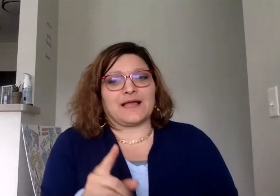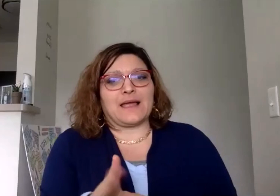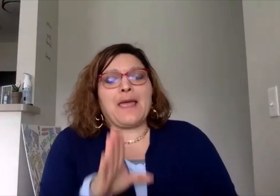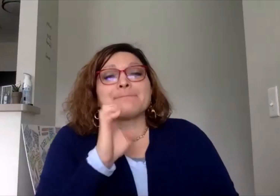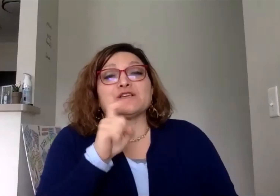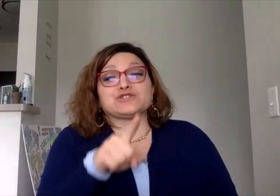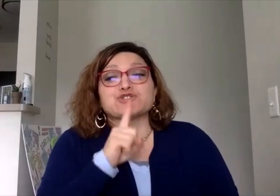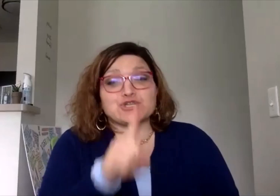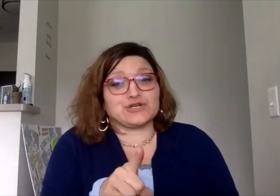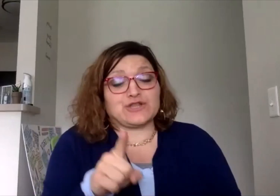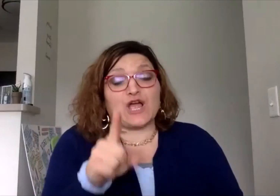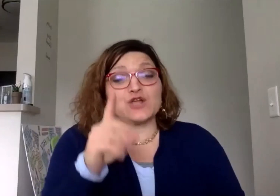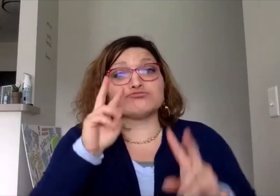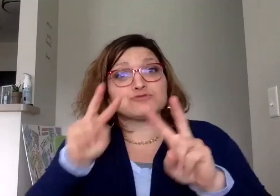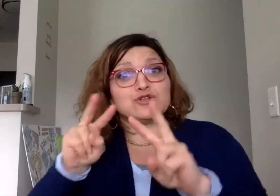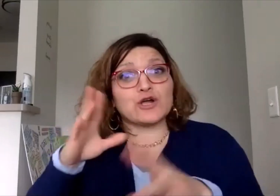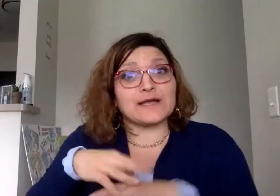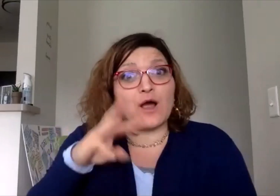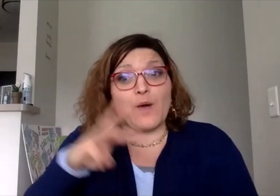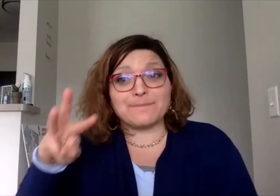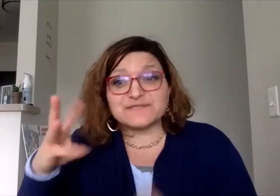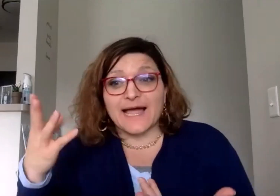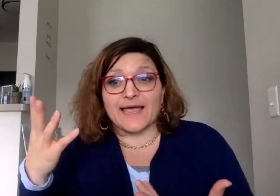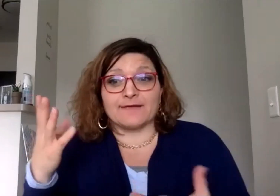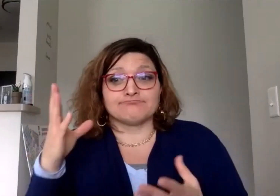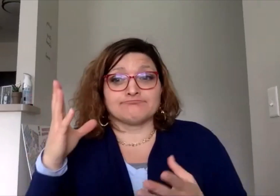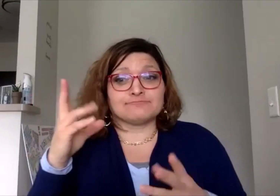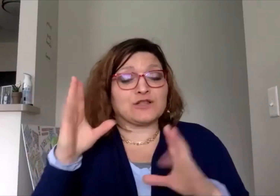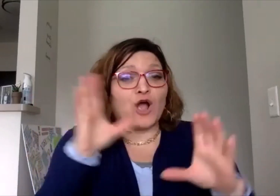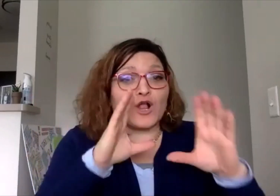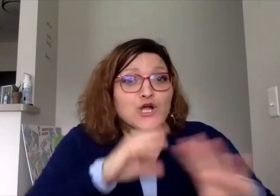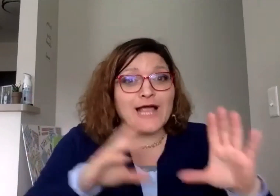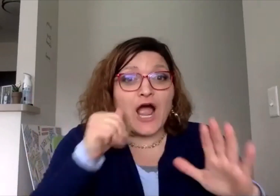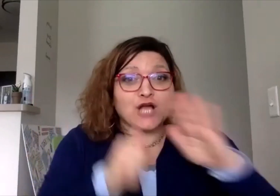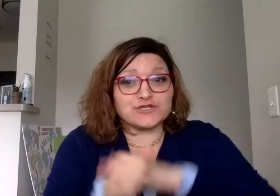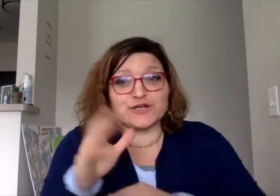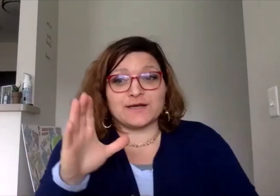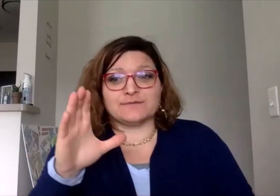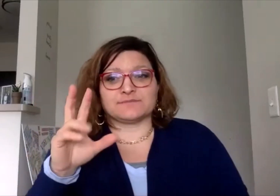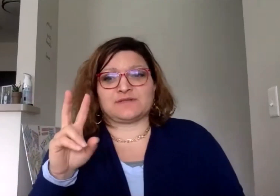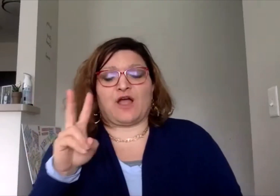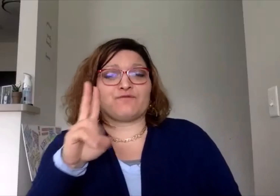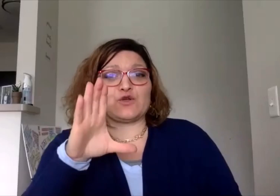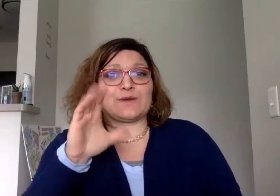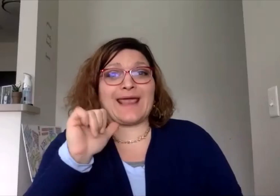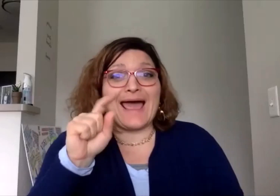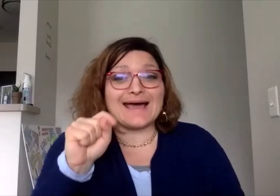like be sure that you look at our website you know look at under VuCast you know if